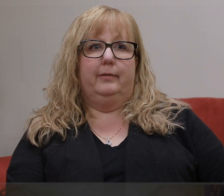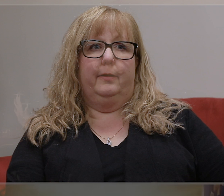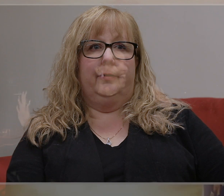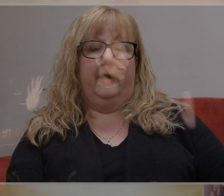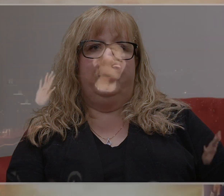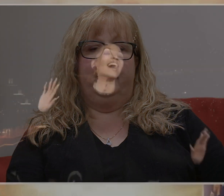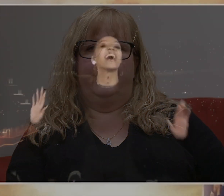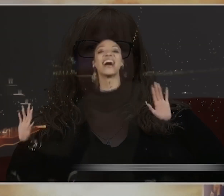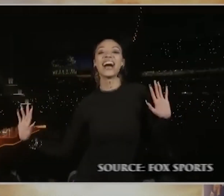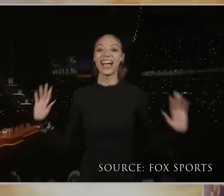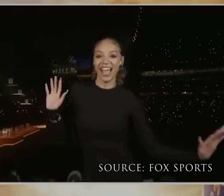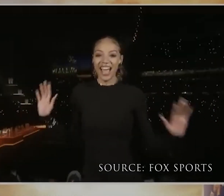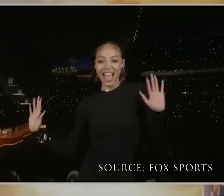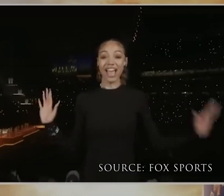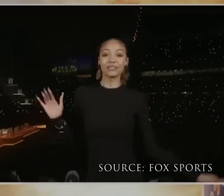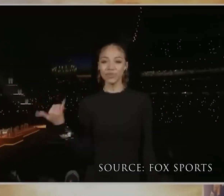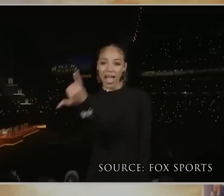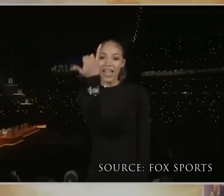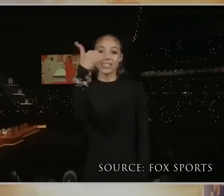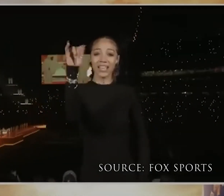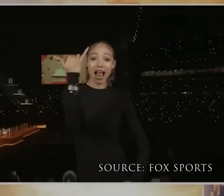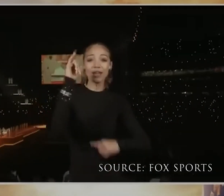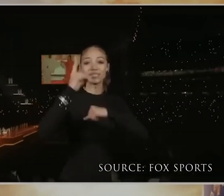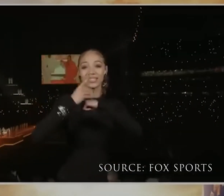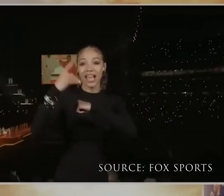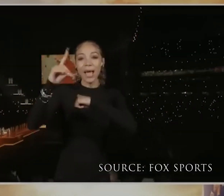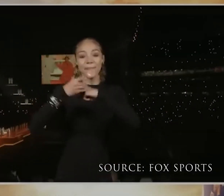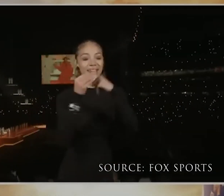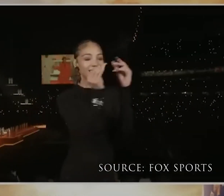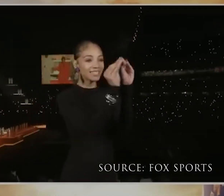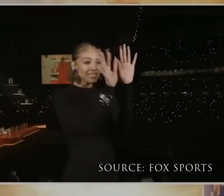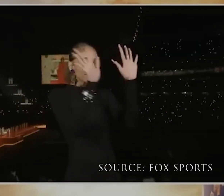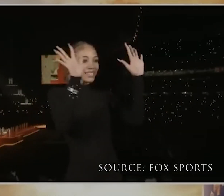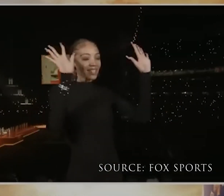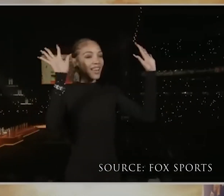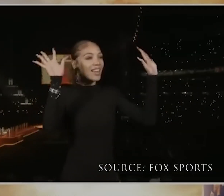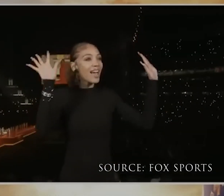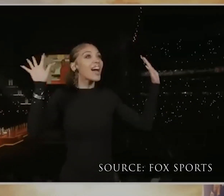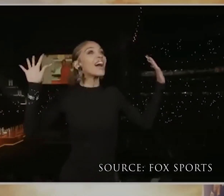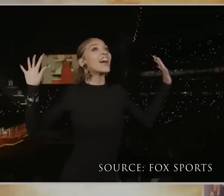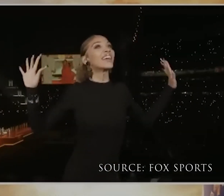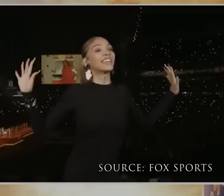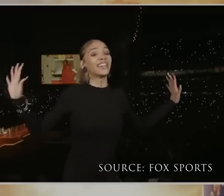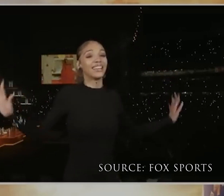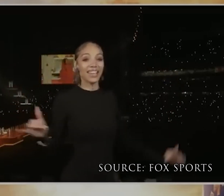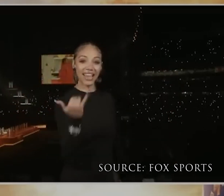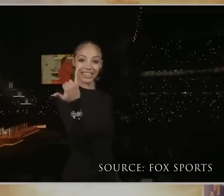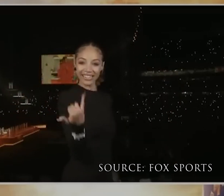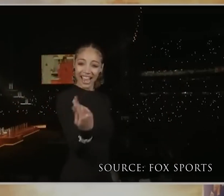because it's their language and giving them more exposure and showing,